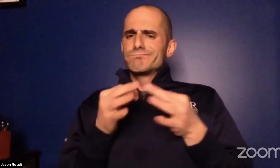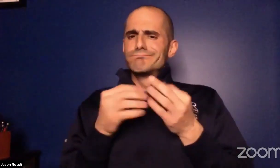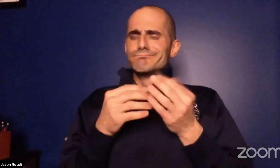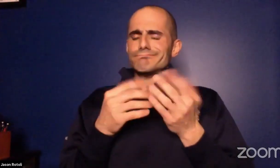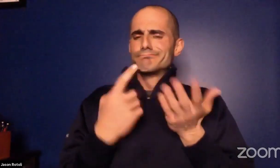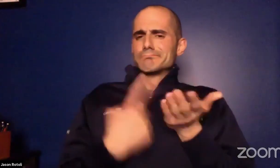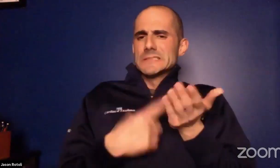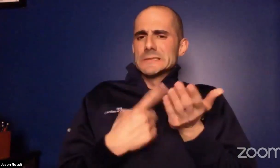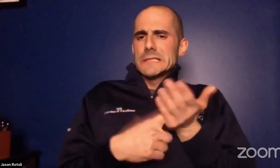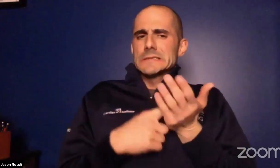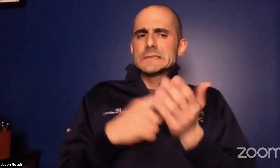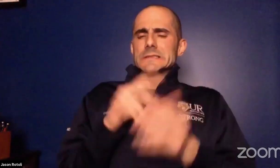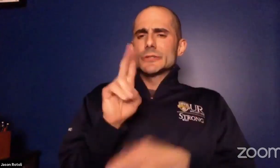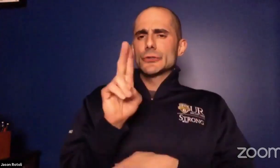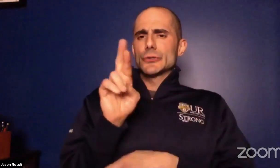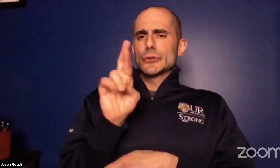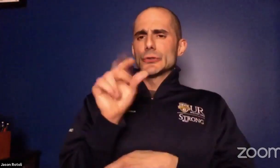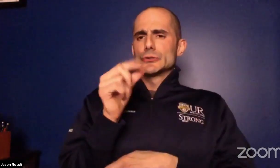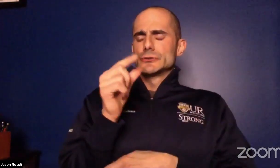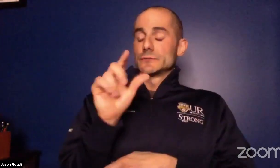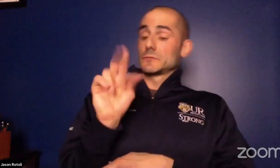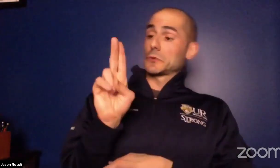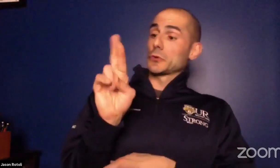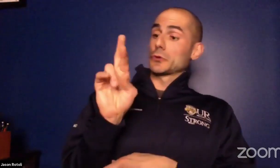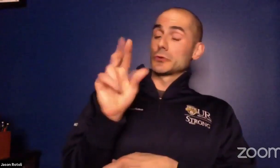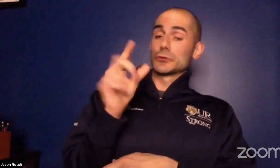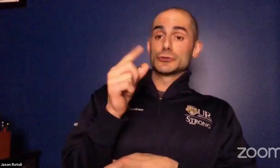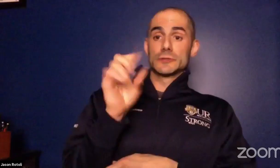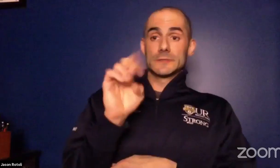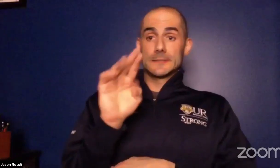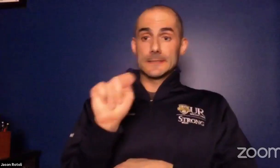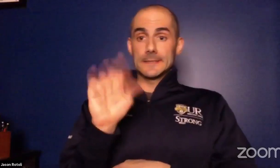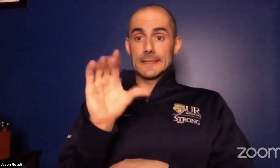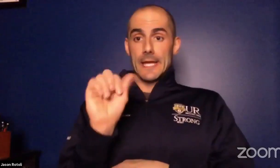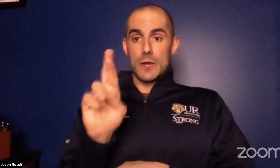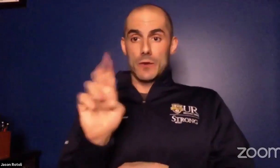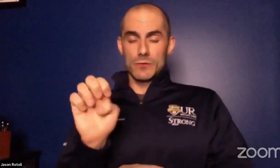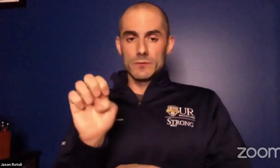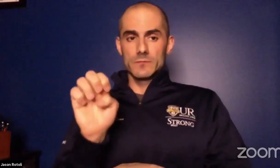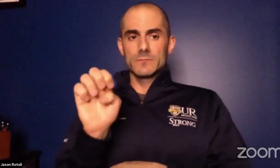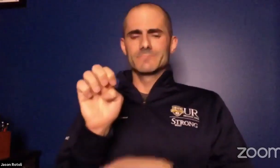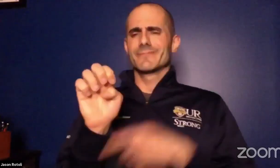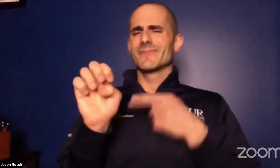or having taken care of. And the problem is something that you should talk to your PCP